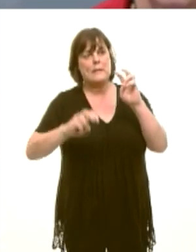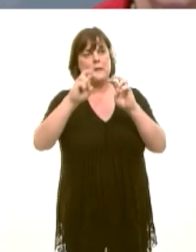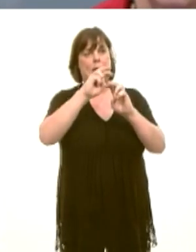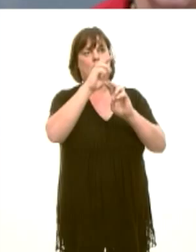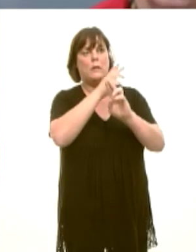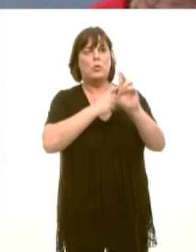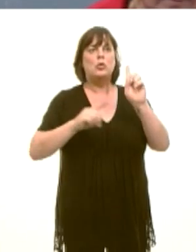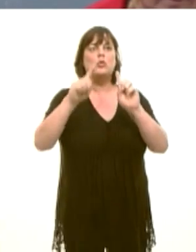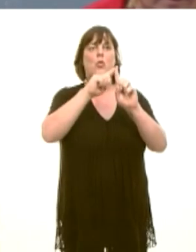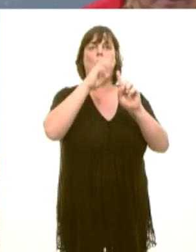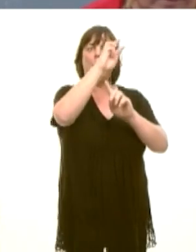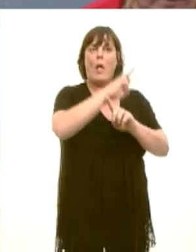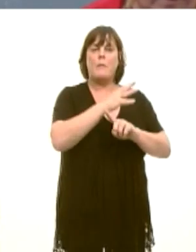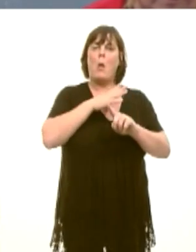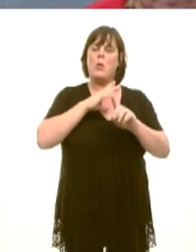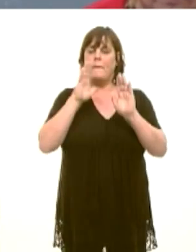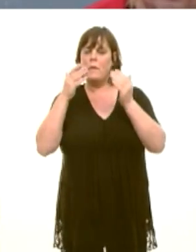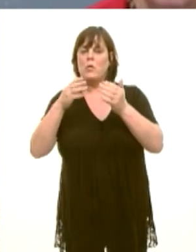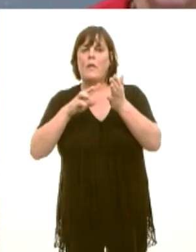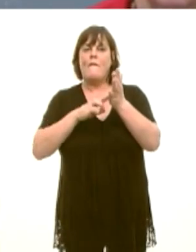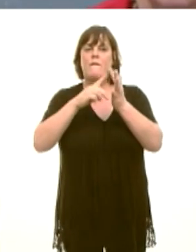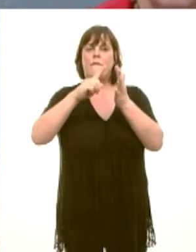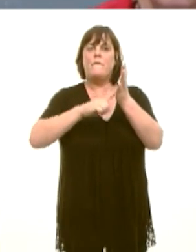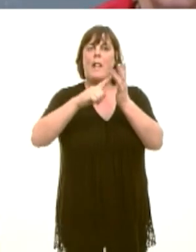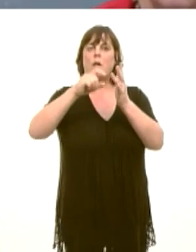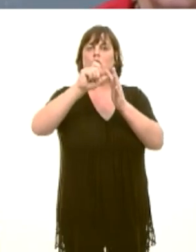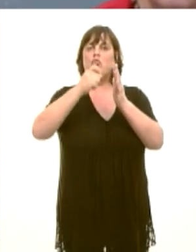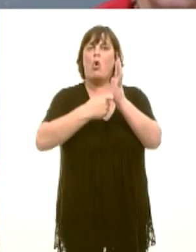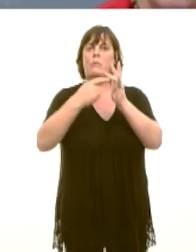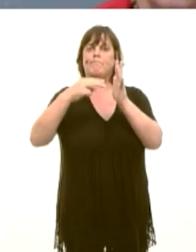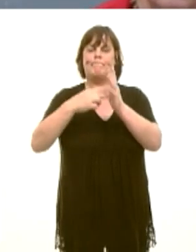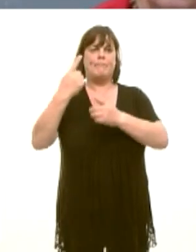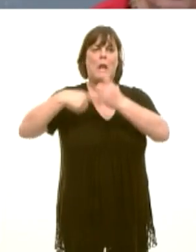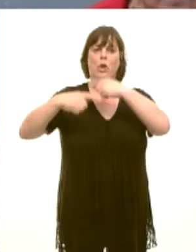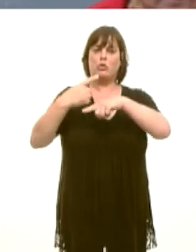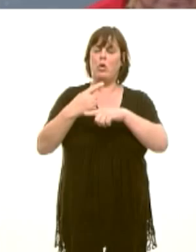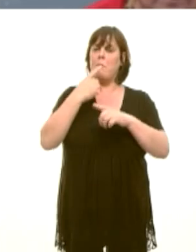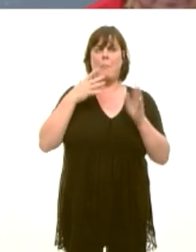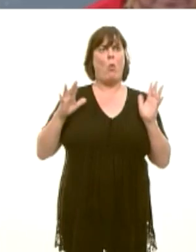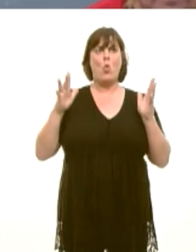question particularly is about the Velothon. Last year, it could have been better. It was widely welcomed and a great success in many ways, but some people were seriously inconvenienced.